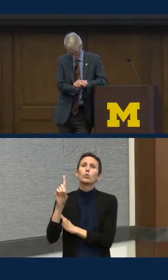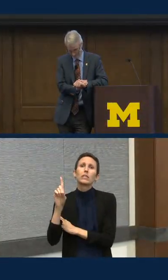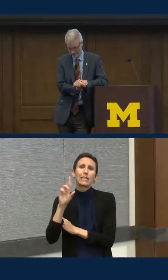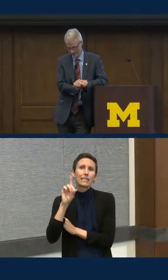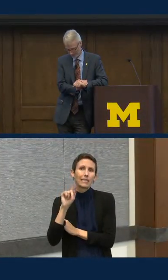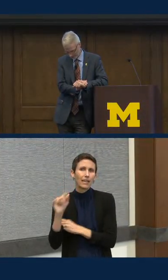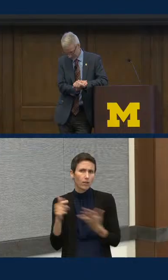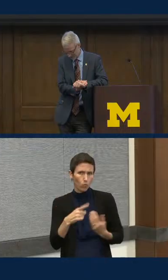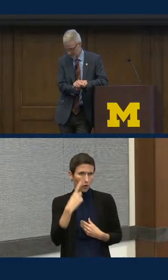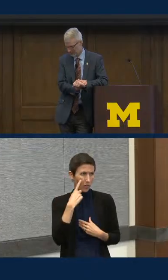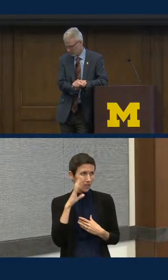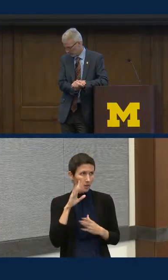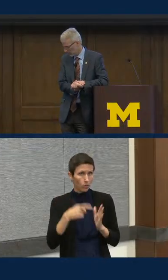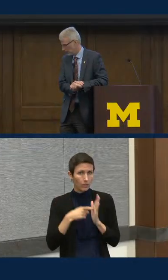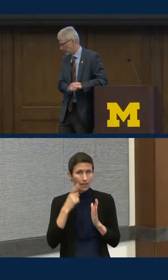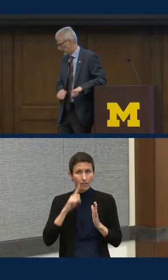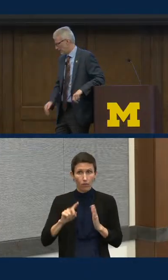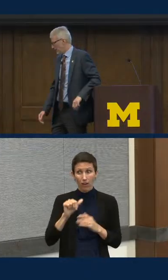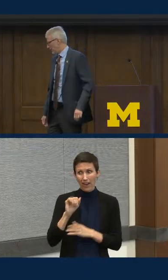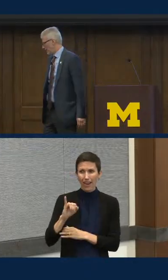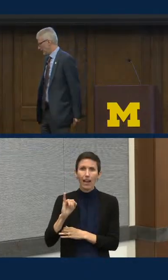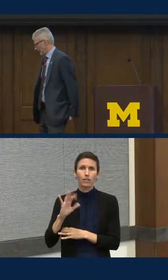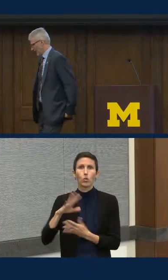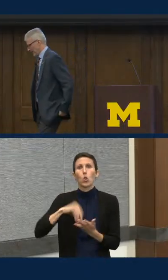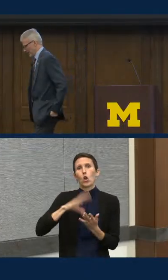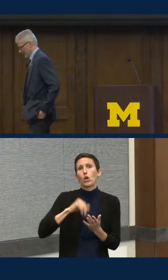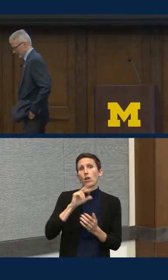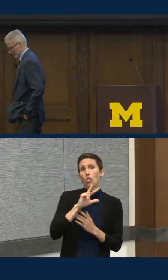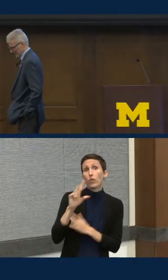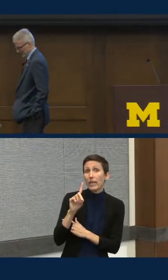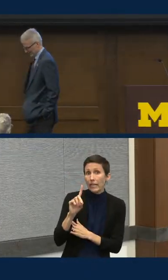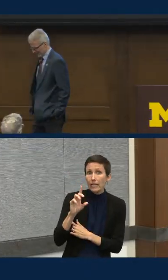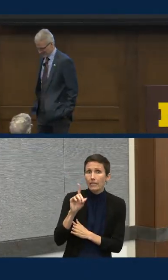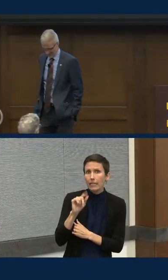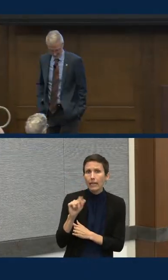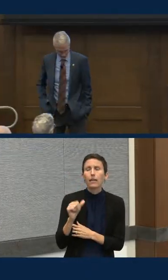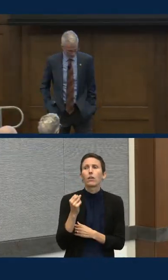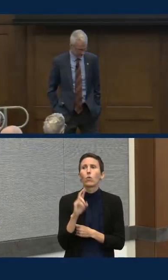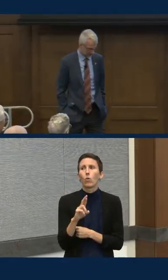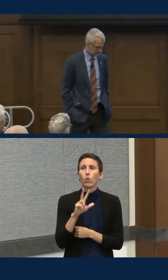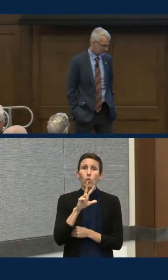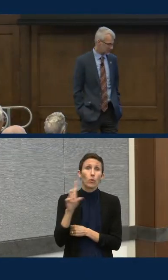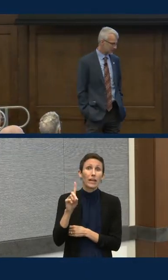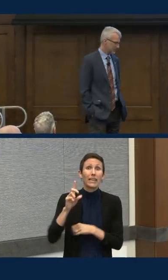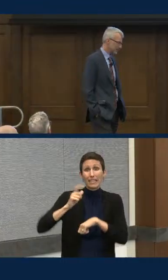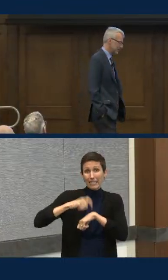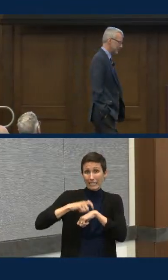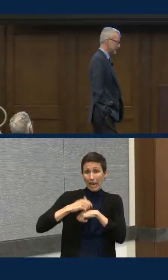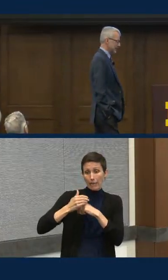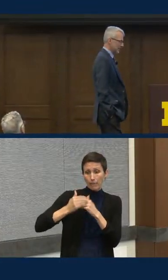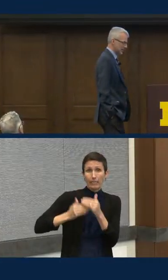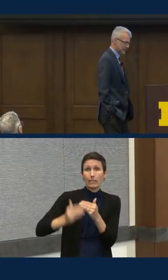will take for AI to work with like 3D data or even 3D time series data?